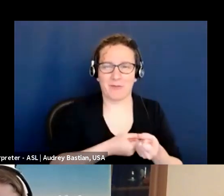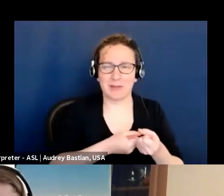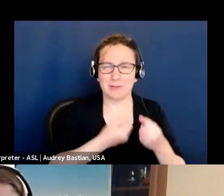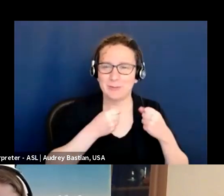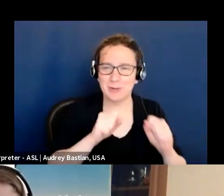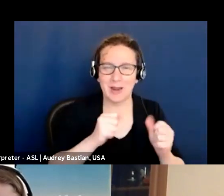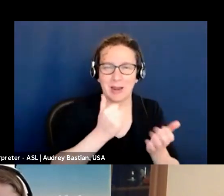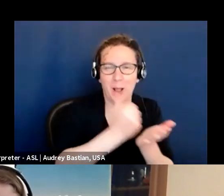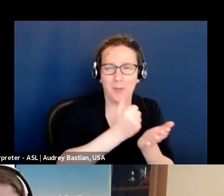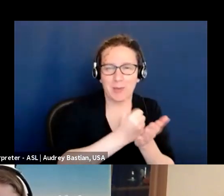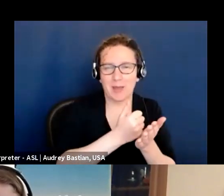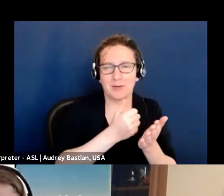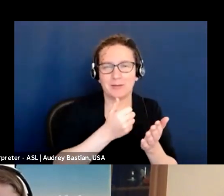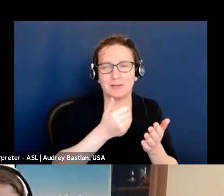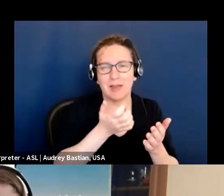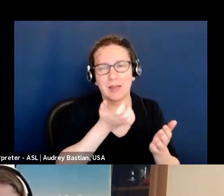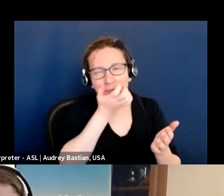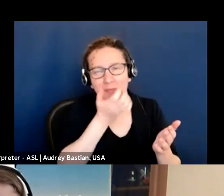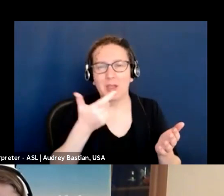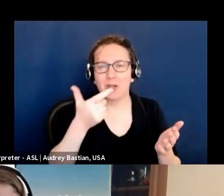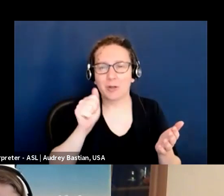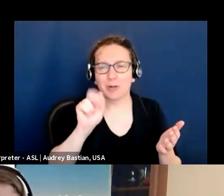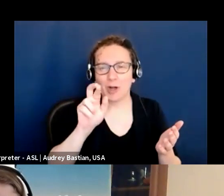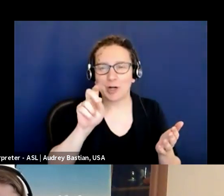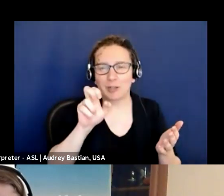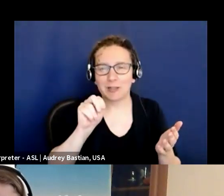helping out at a garden project or something. >> ANA SIKHASHVILI: Oh, no. I'm